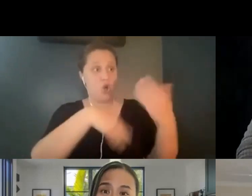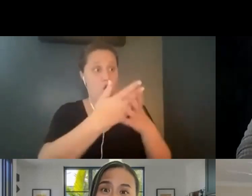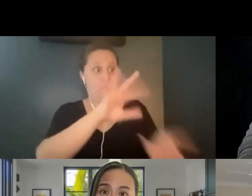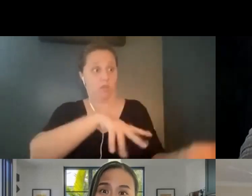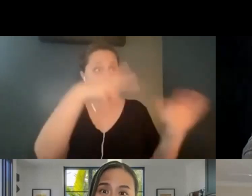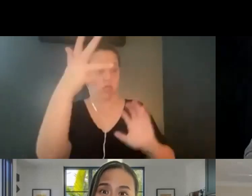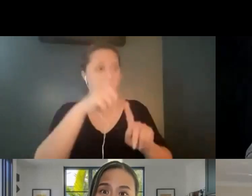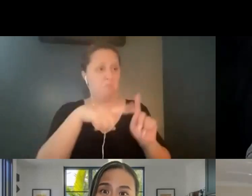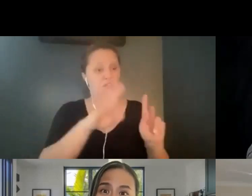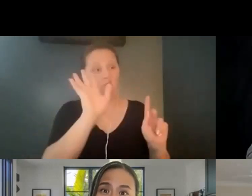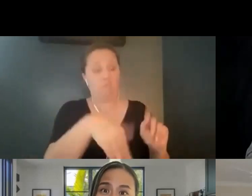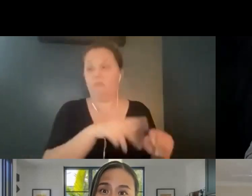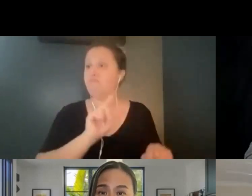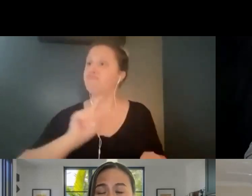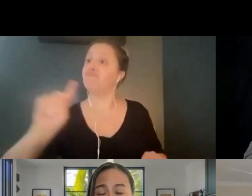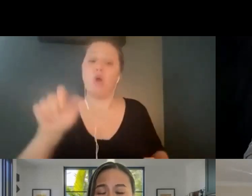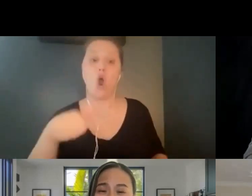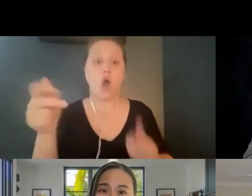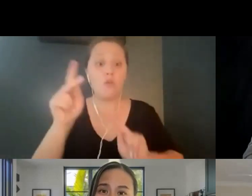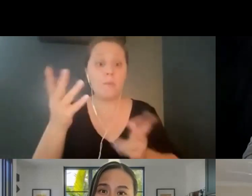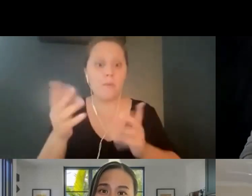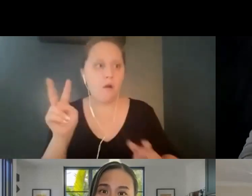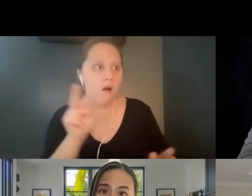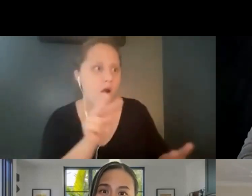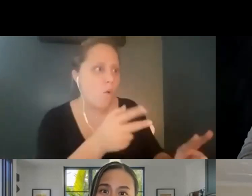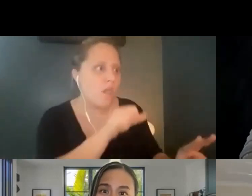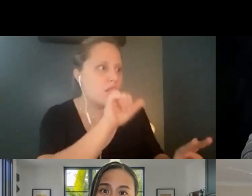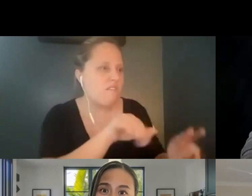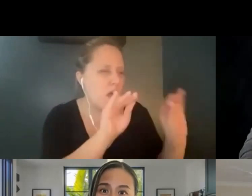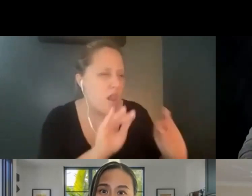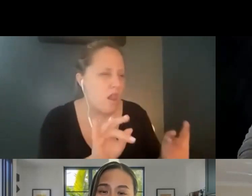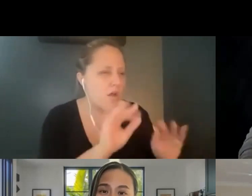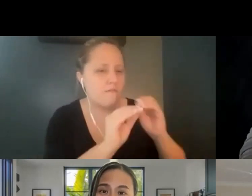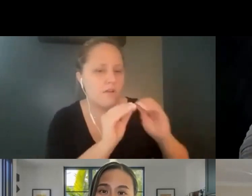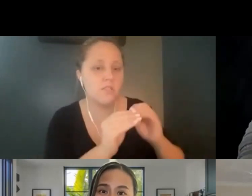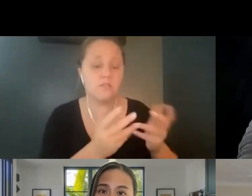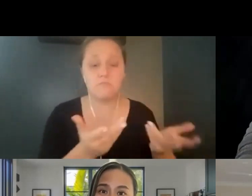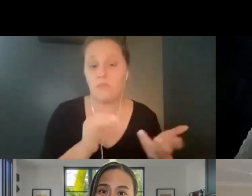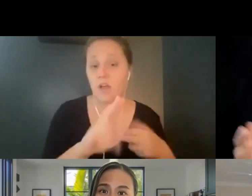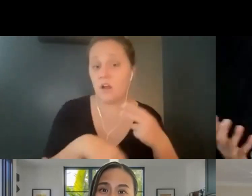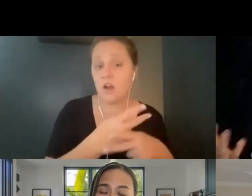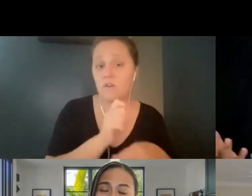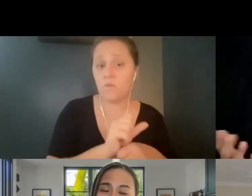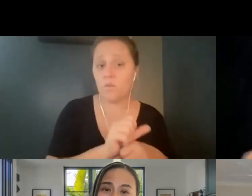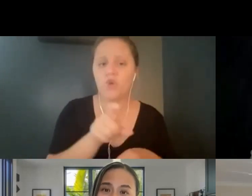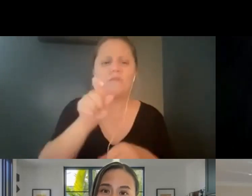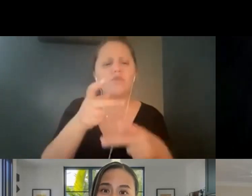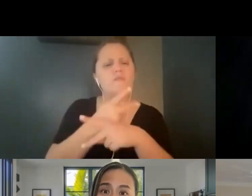Right, but somebody else might really love that type of work. So, you have to know who you could place where that will thrive.